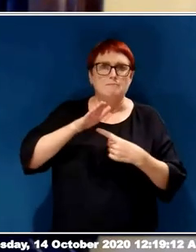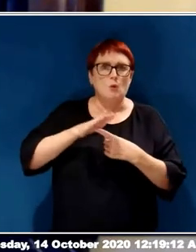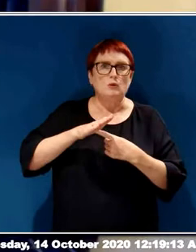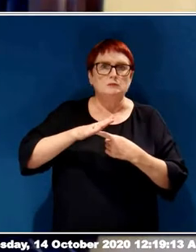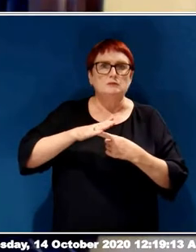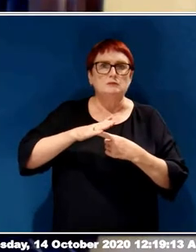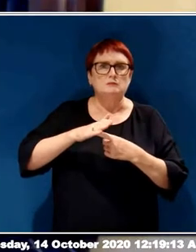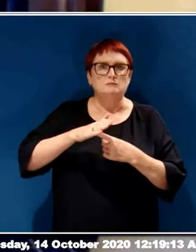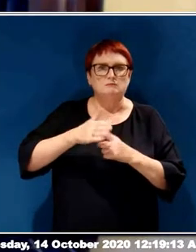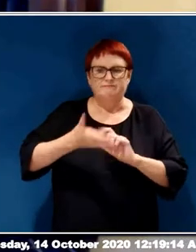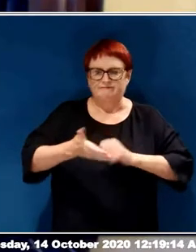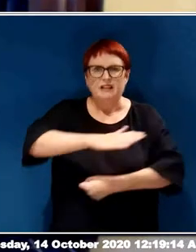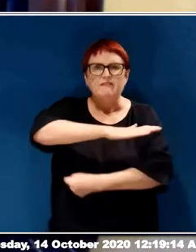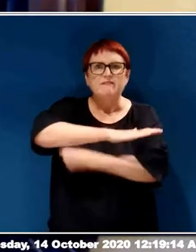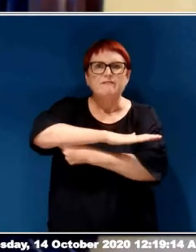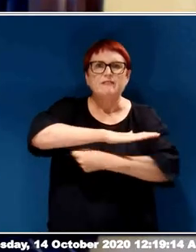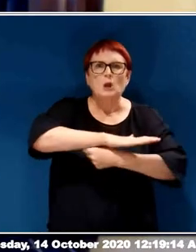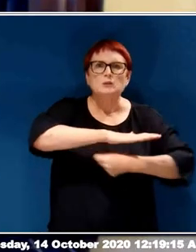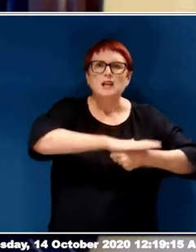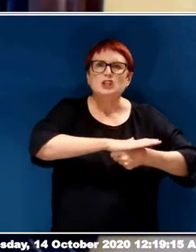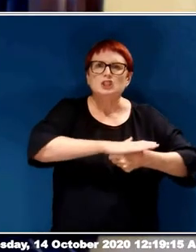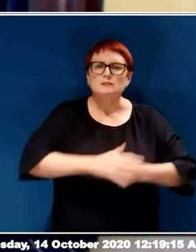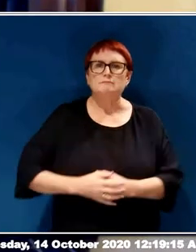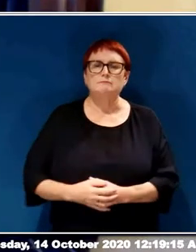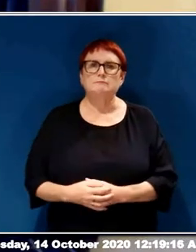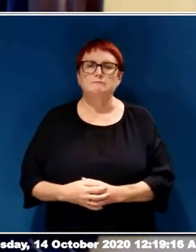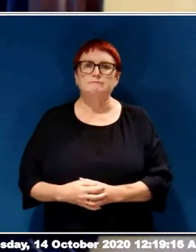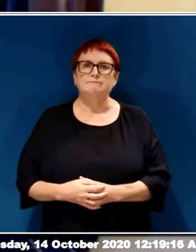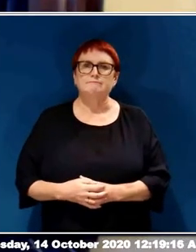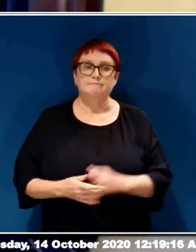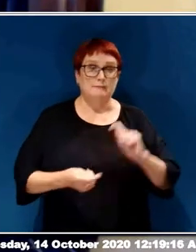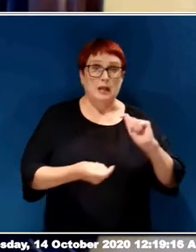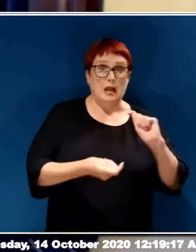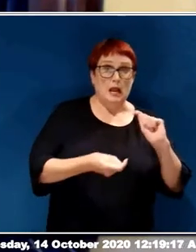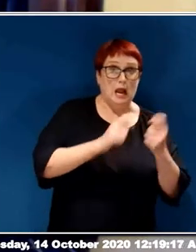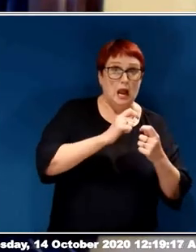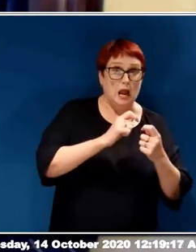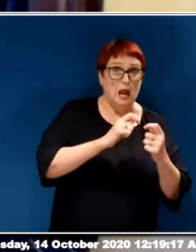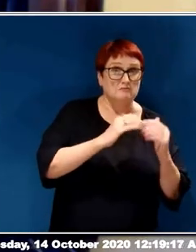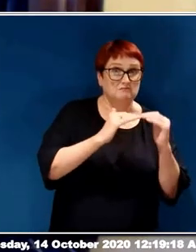adjustments and differentiation should exist in alignment with each other, that